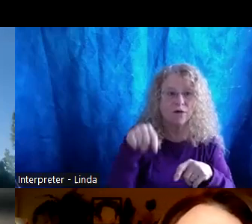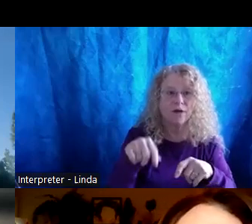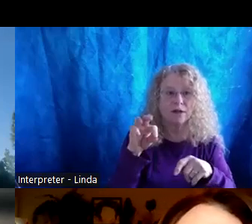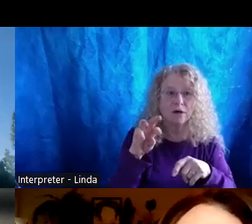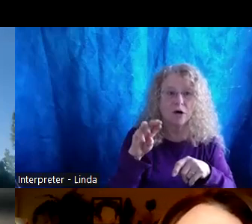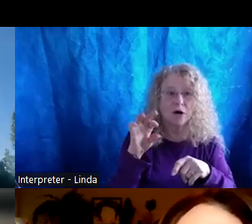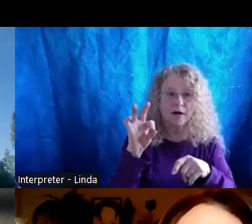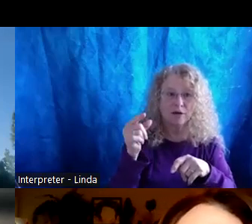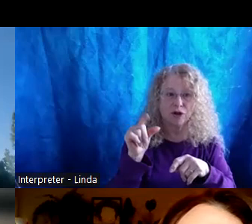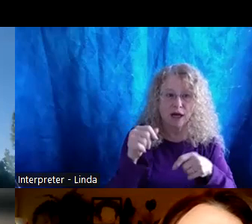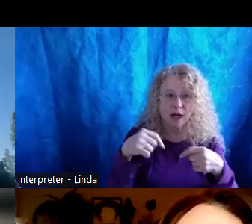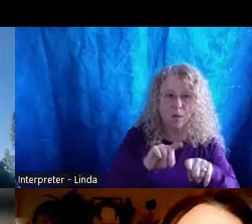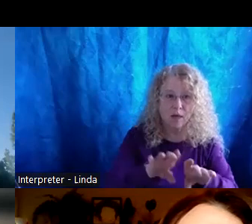IT IS OPEN.